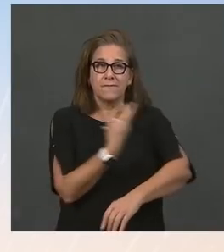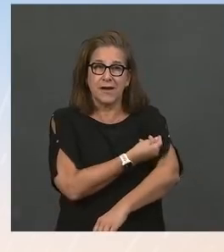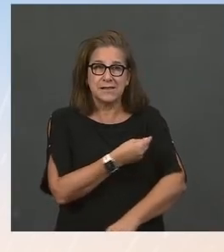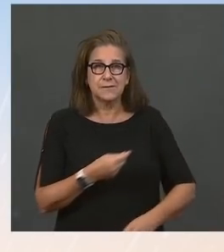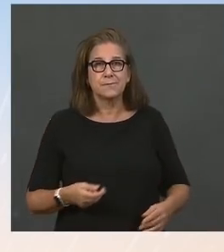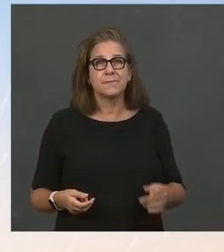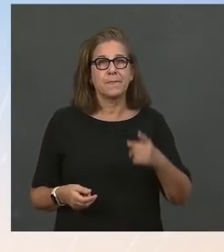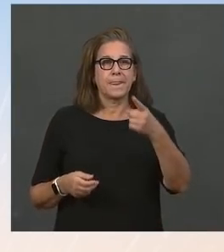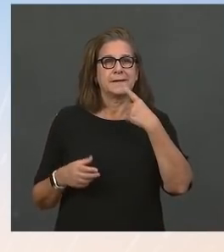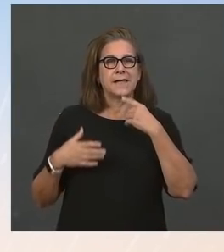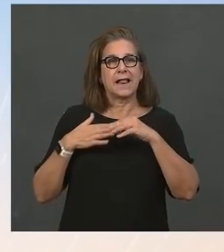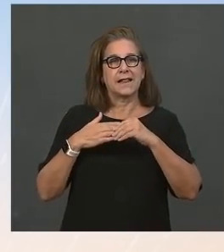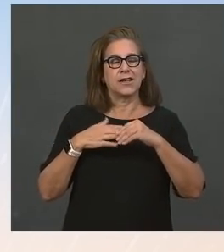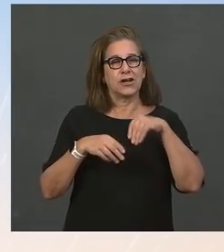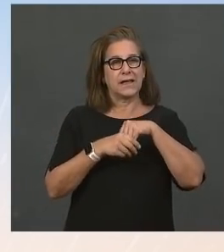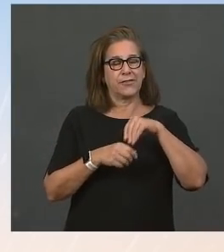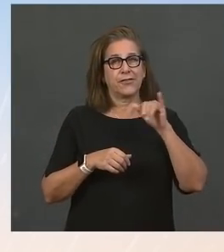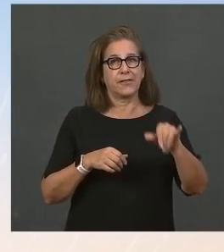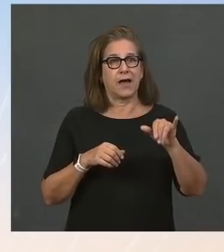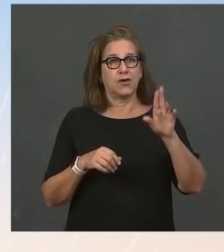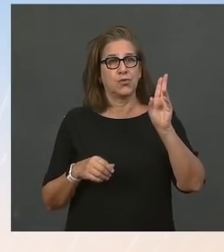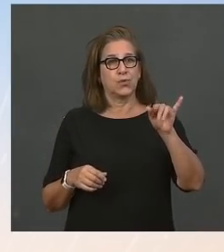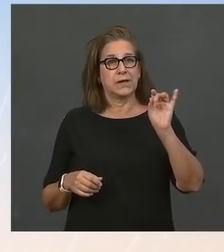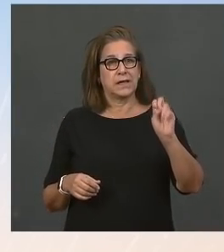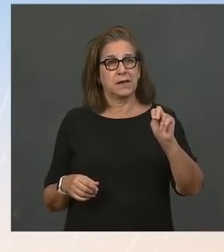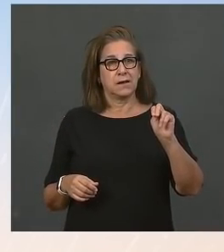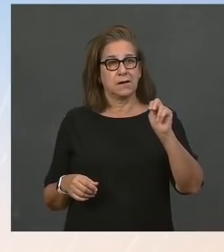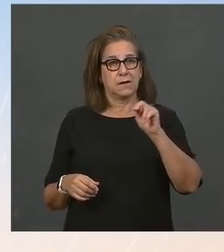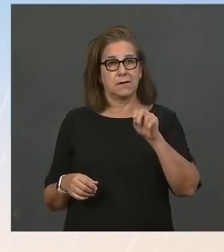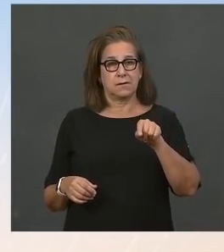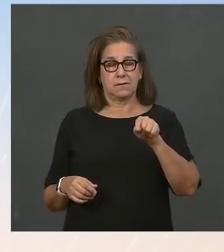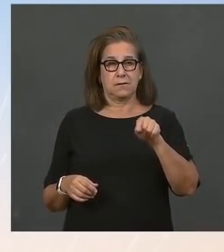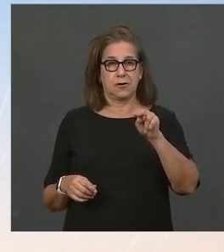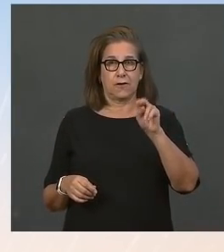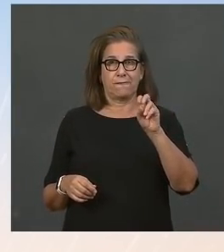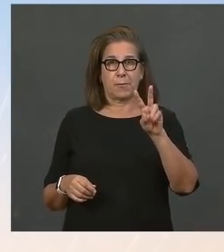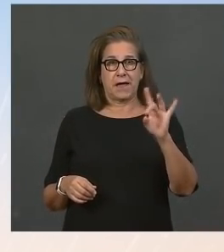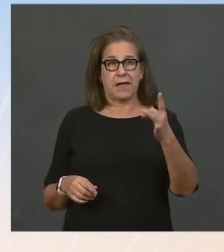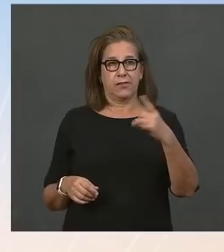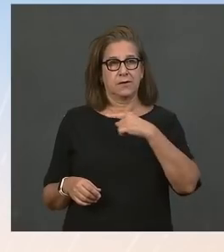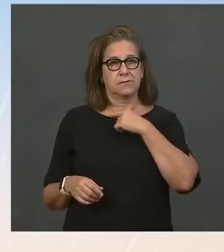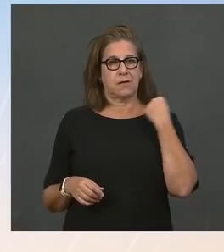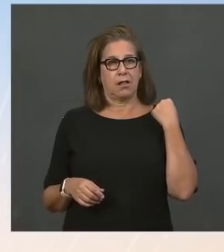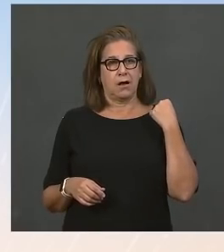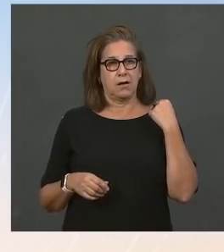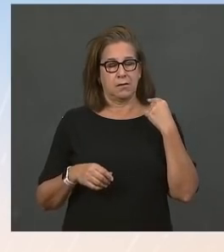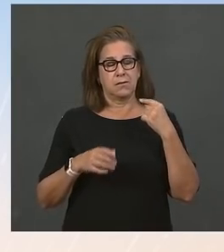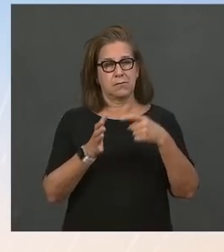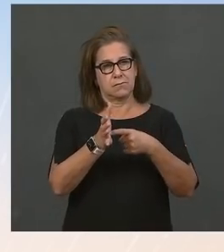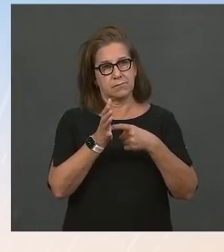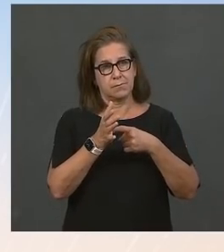creates a significant supply chain problem. You say, "No, it does not." Is that right? Ms. Psaki: What I would point, Peter,